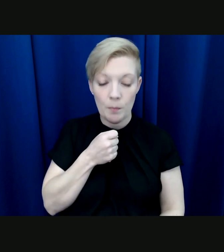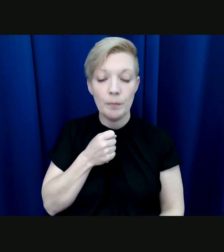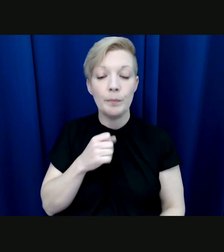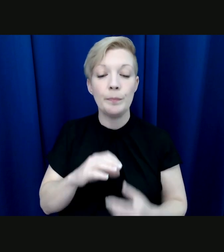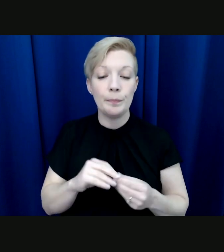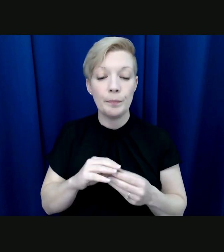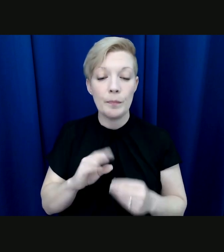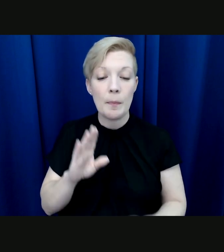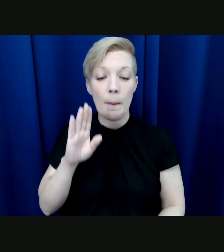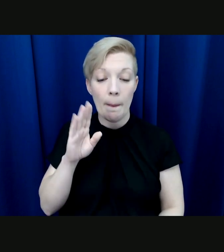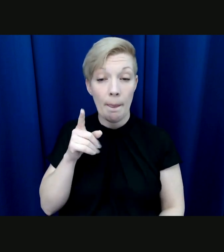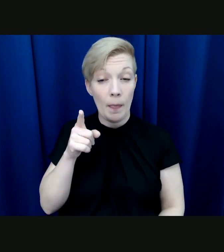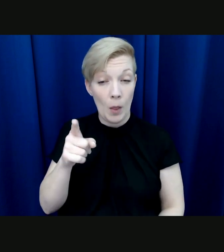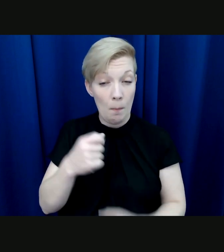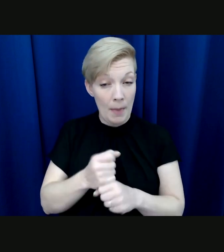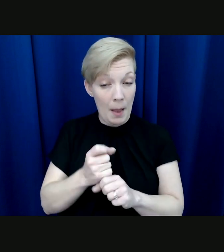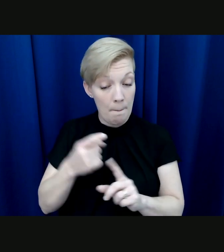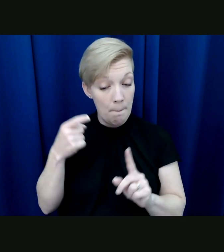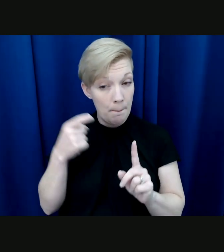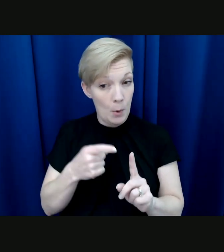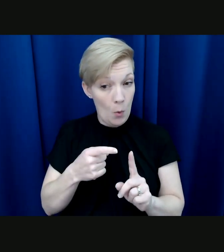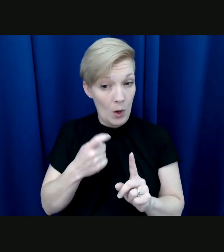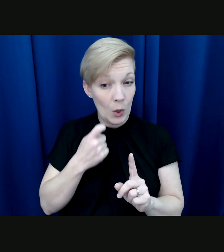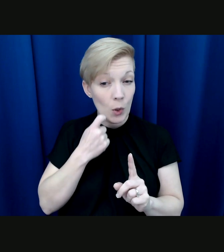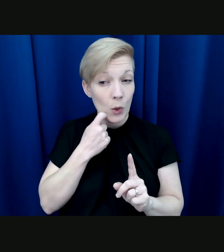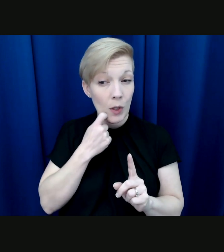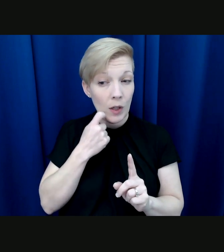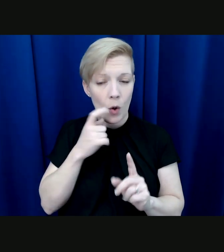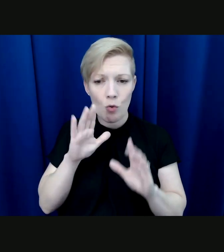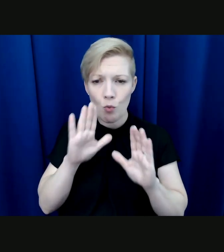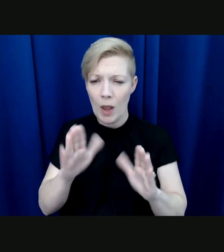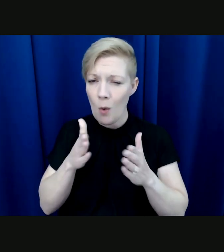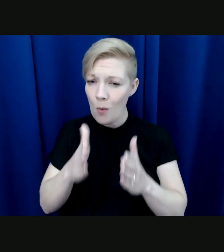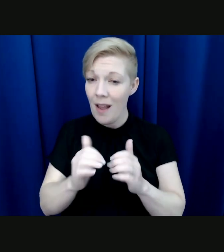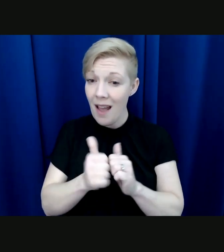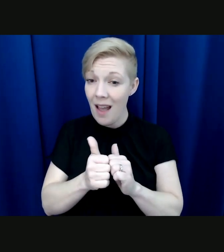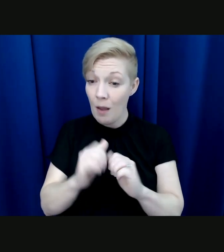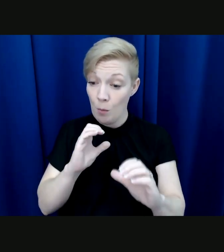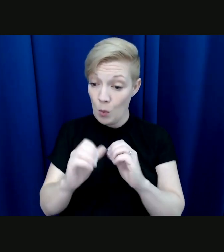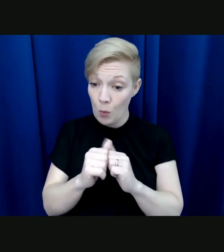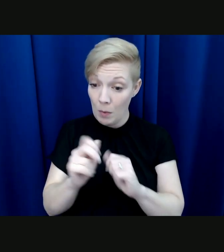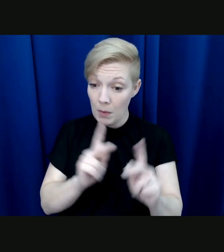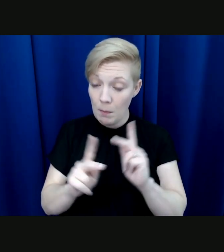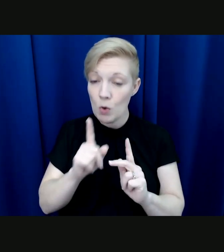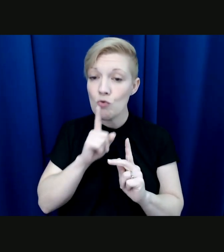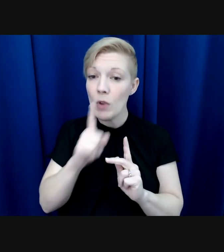about a great way to communicate with people is to kind of meet where they're at and simplify things.